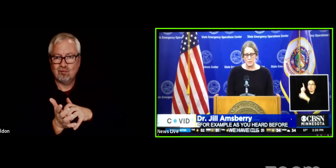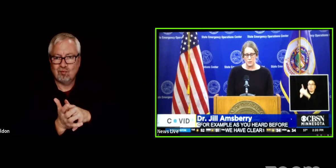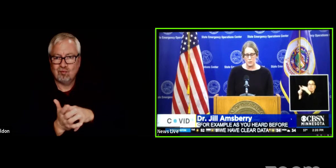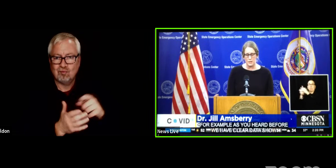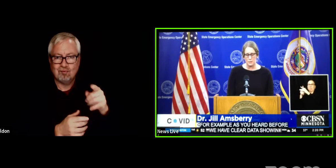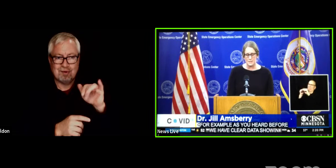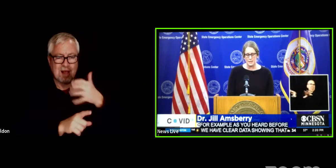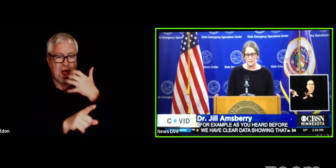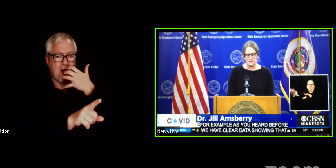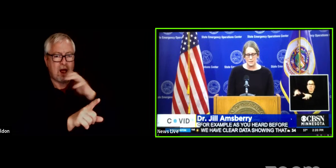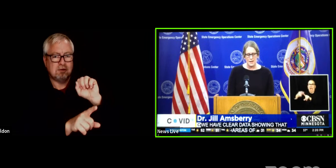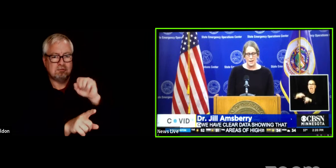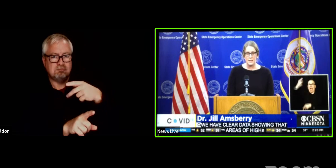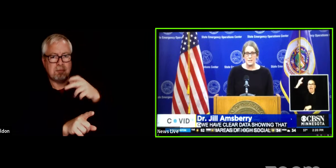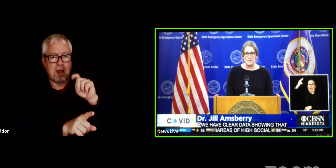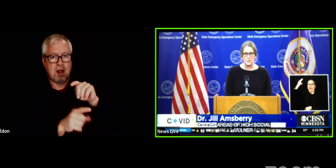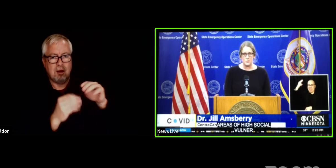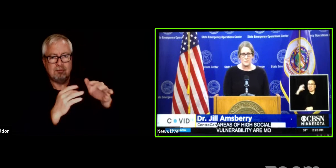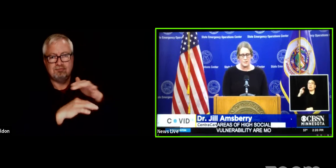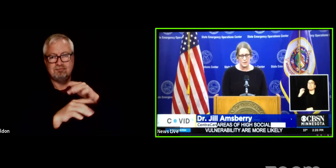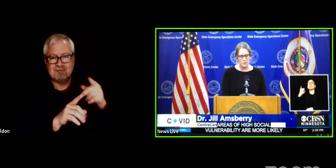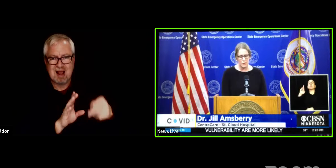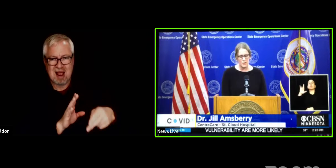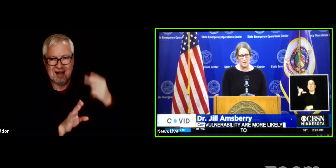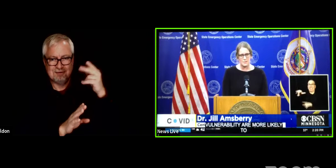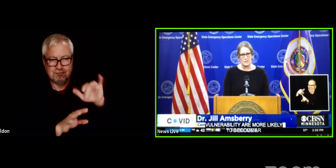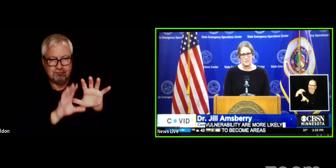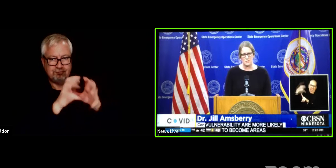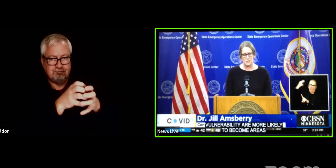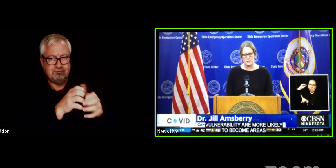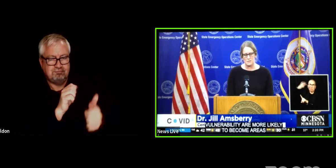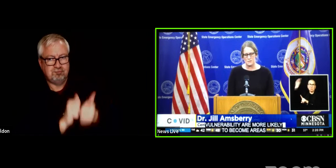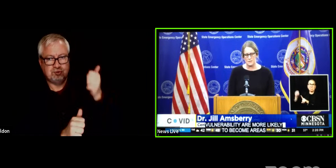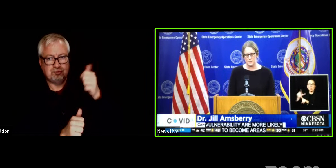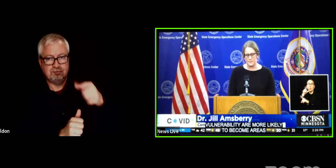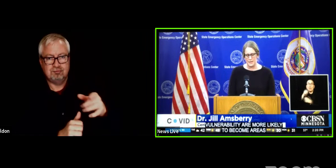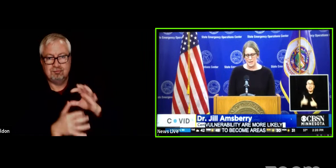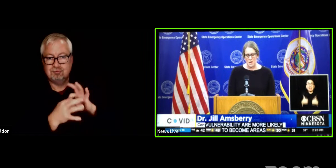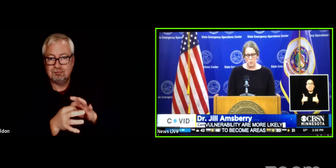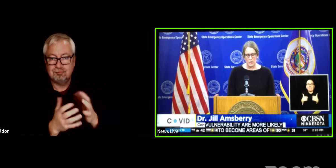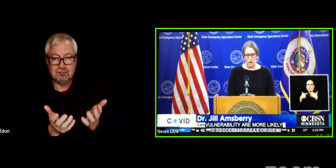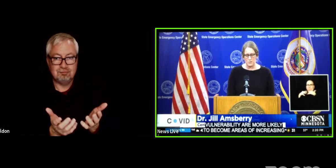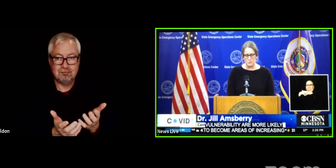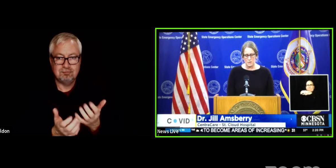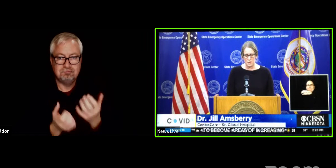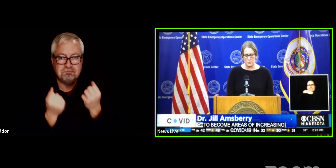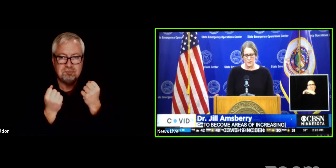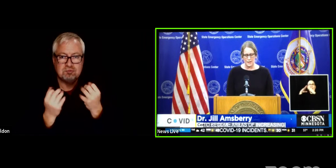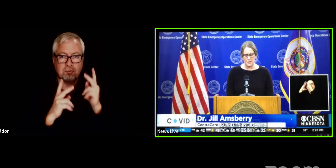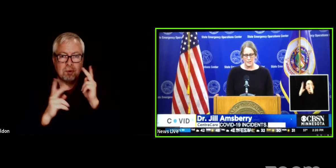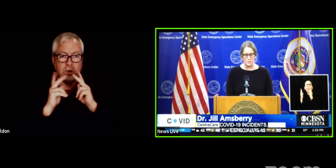MINORITY RESIDENTS, AND INDIVIDUALS LIVING IN CROWDED HOUSING CONDITIONS. WE ALSO KNOW THAT AREAS WITH